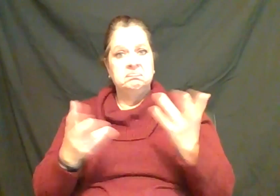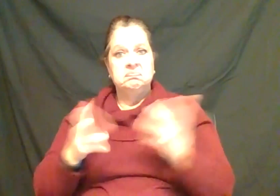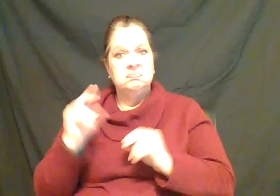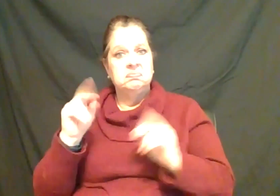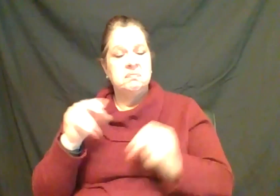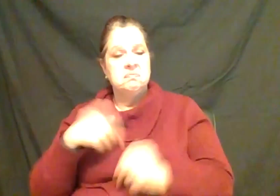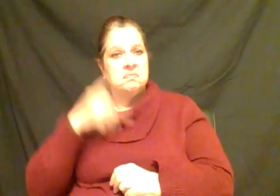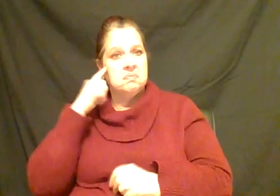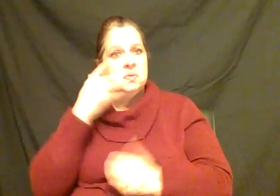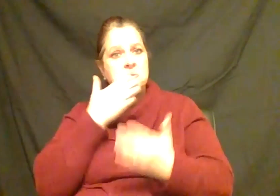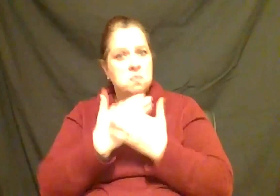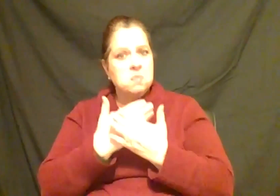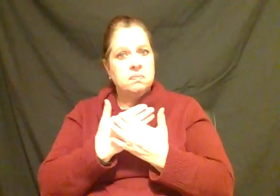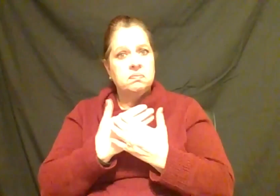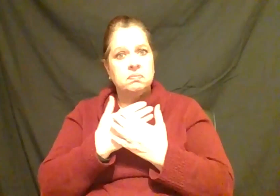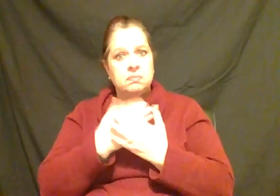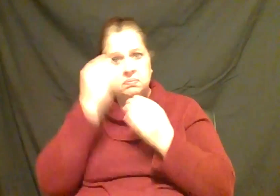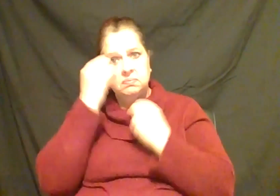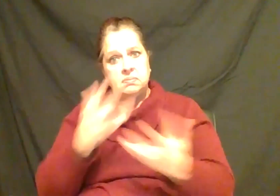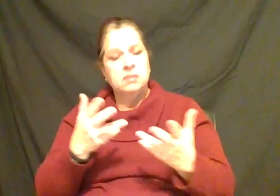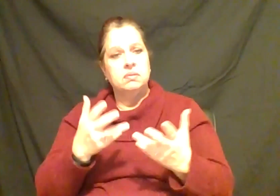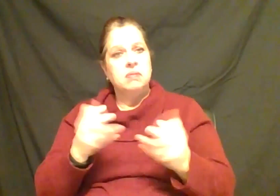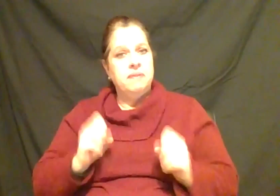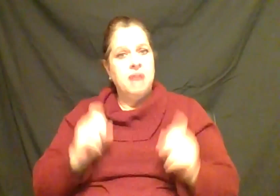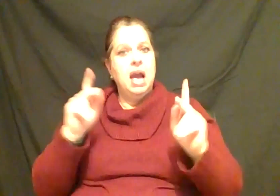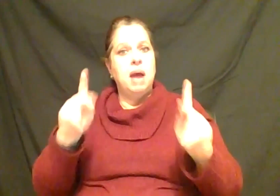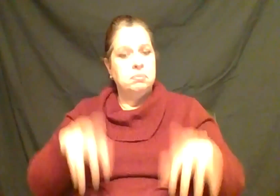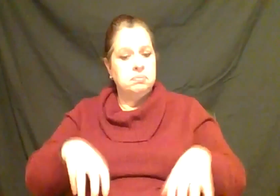available to students they'll have the opportunity to take them and for all the reasons mr delaney